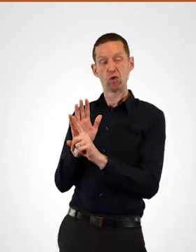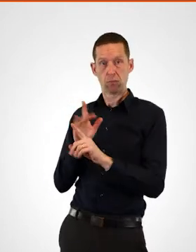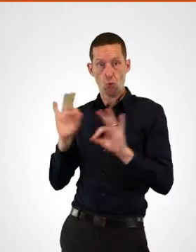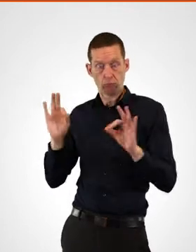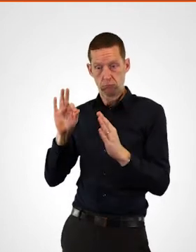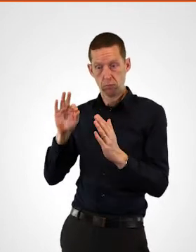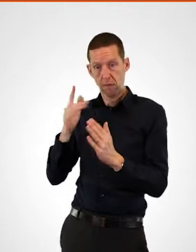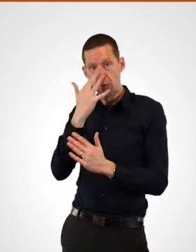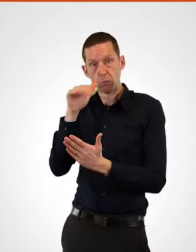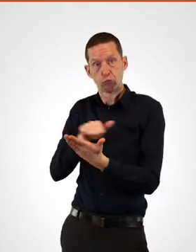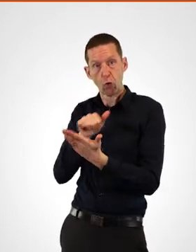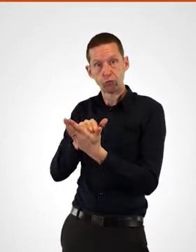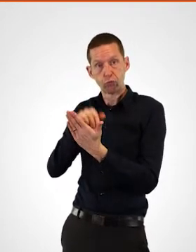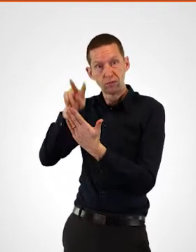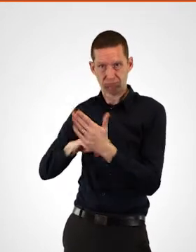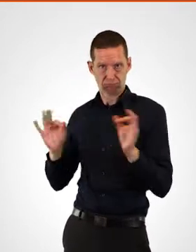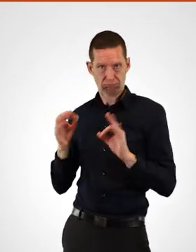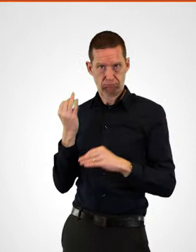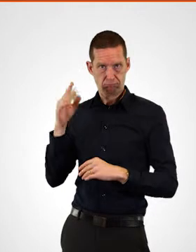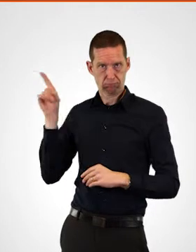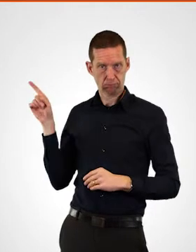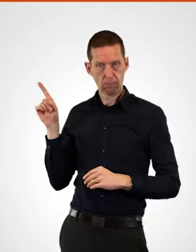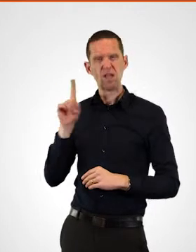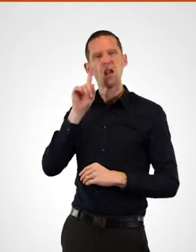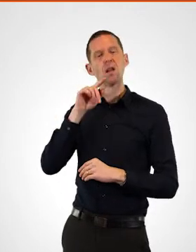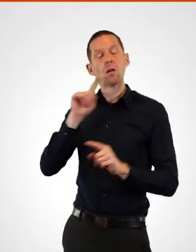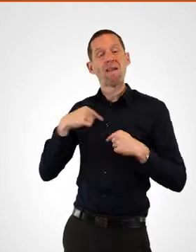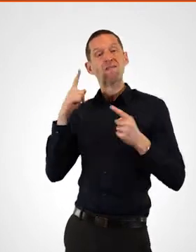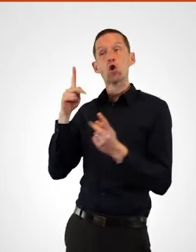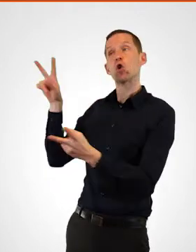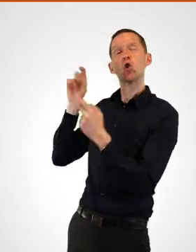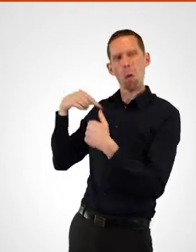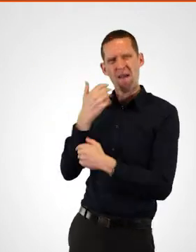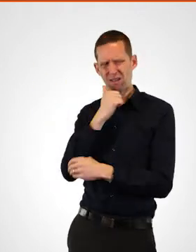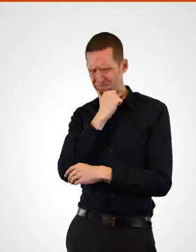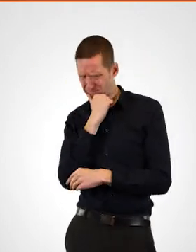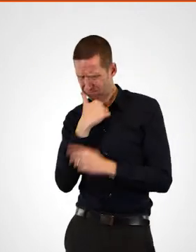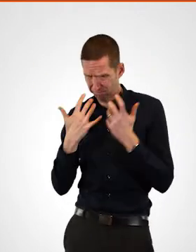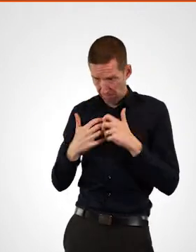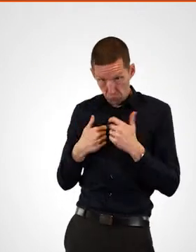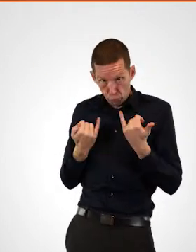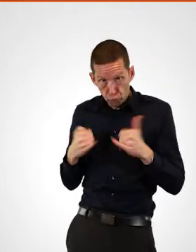were reading at an age-appropriate level. And when we first got these results, we thought we'd done something wrong with the analysis.